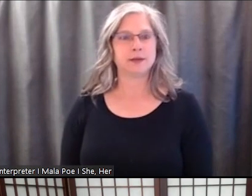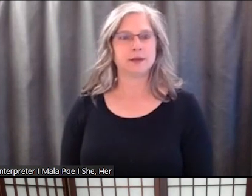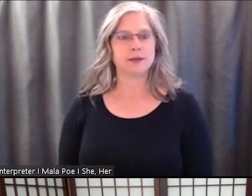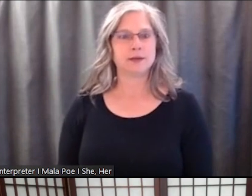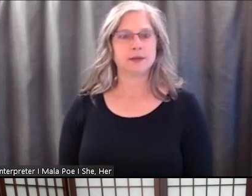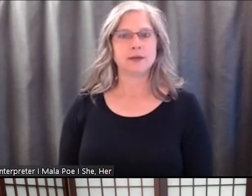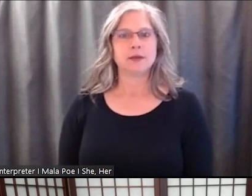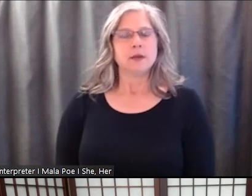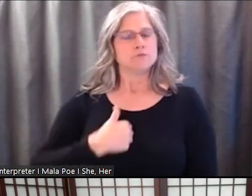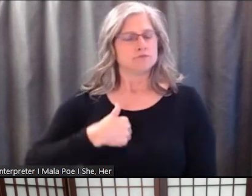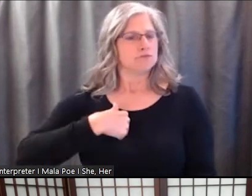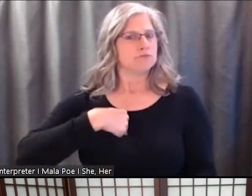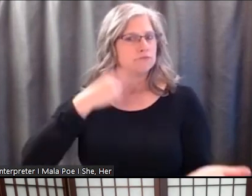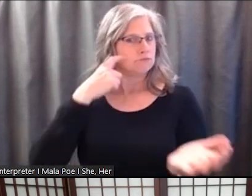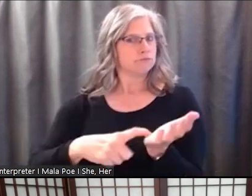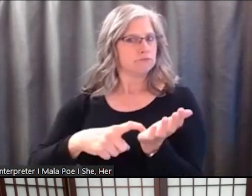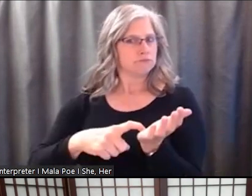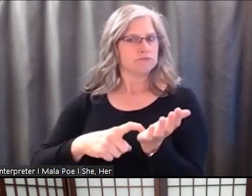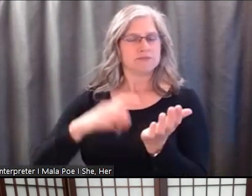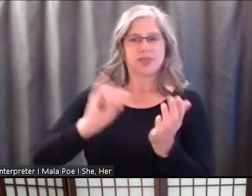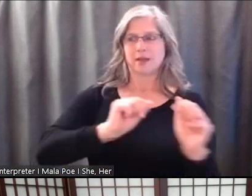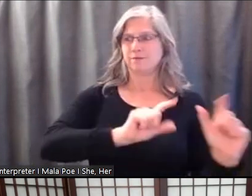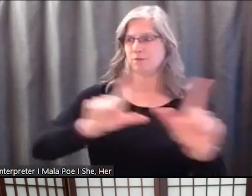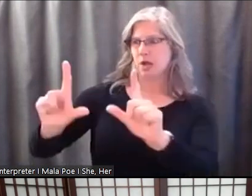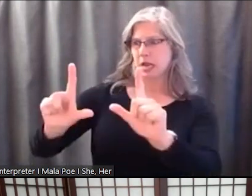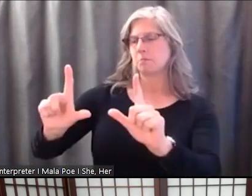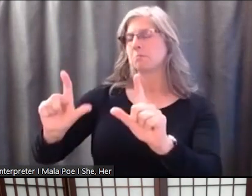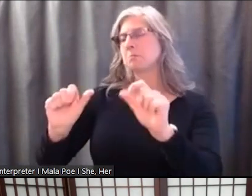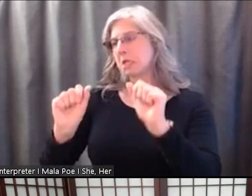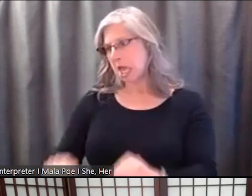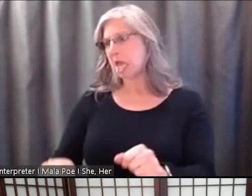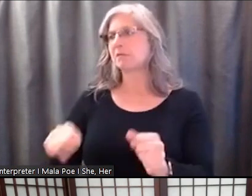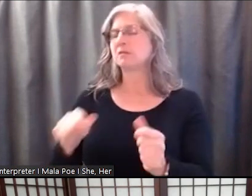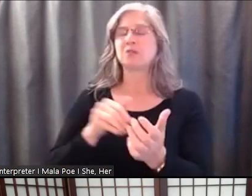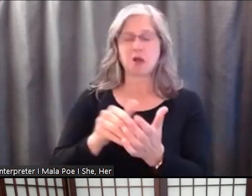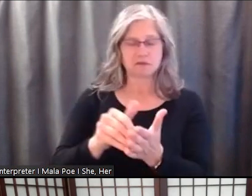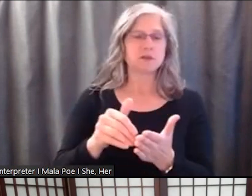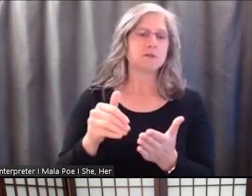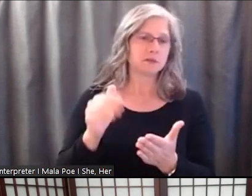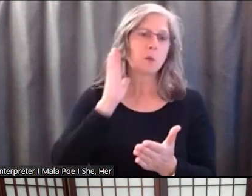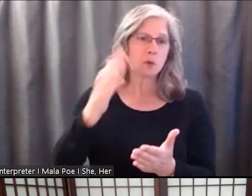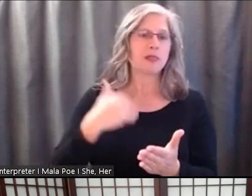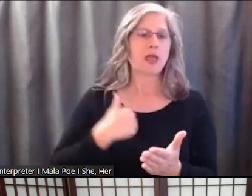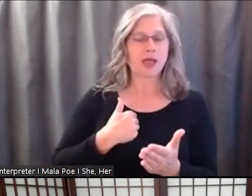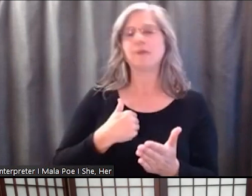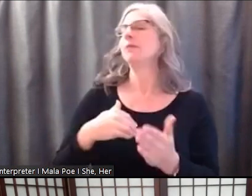I acknowledge, you know, that this particular framing can, and in many cases does, have very essentialist overtones.